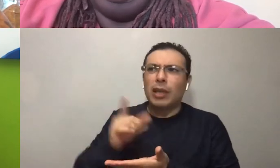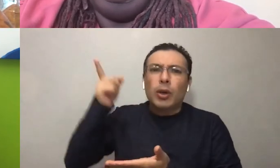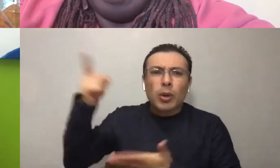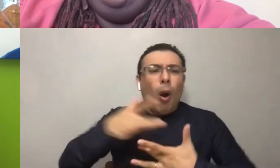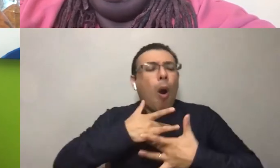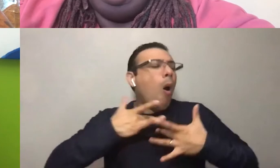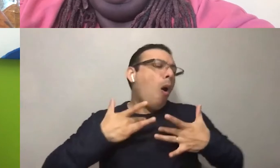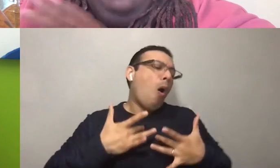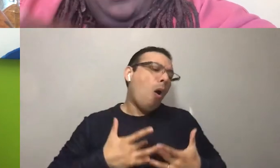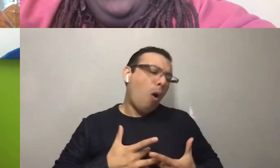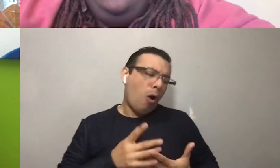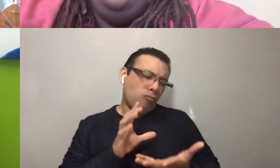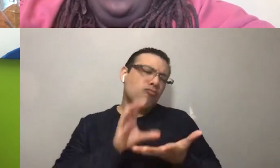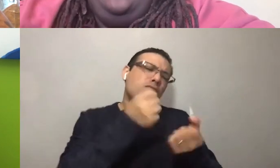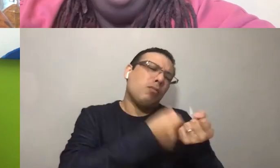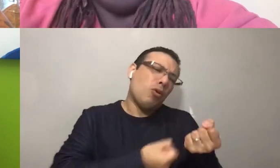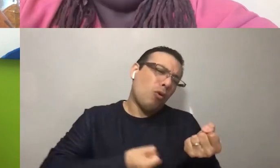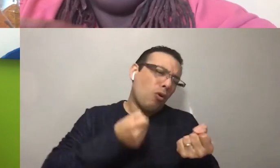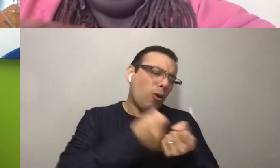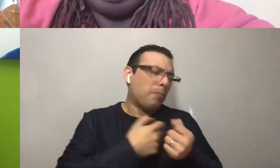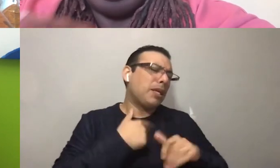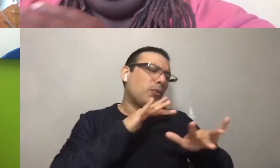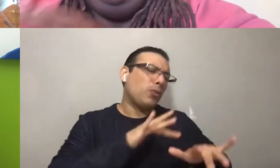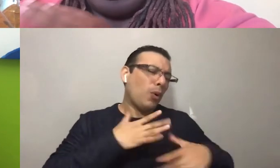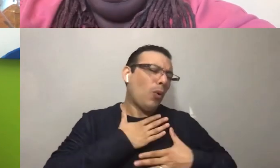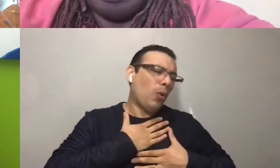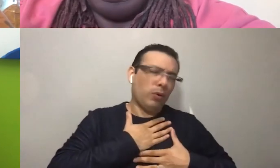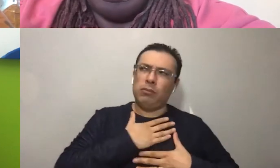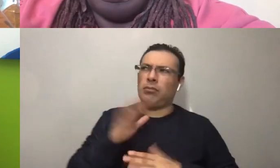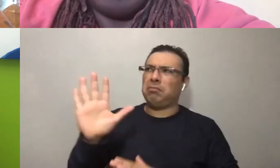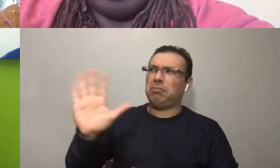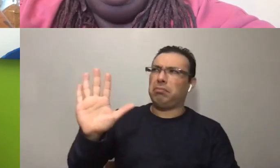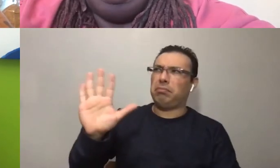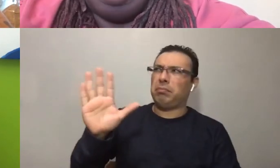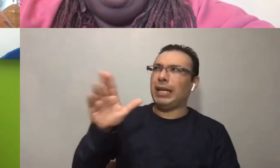But, here we are, so what I’ll say is, make sure that you yourselves are holding yourselves